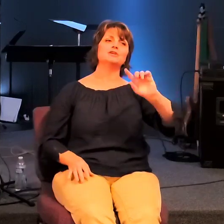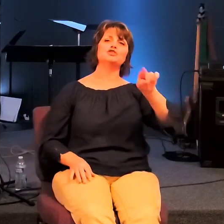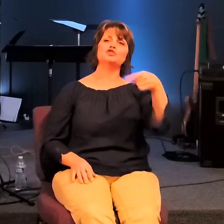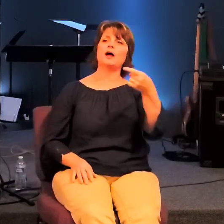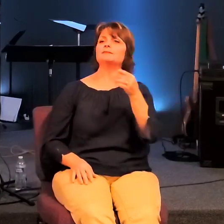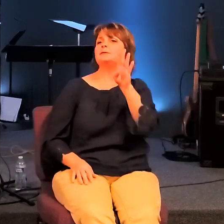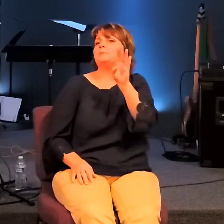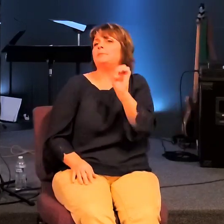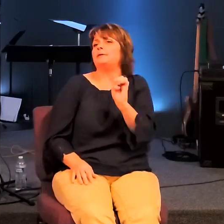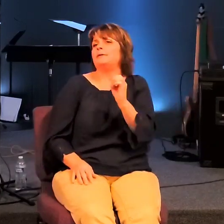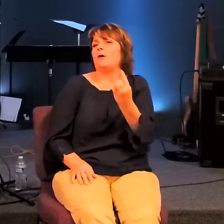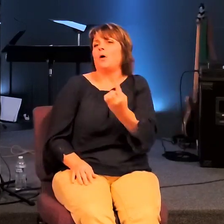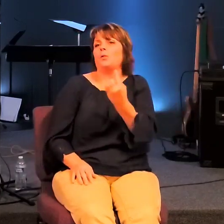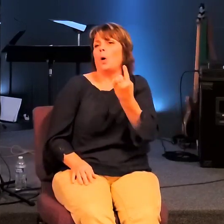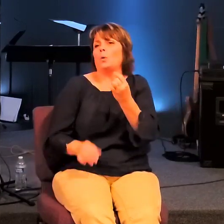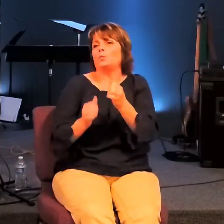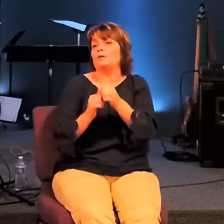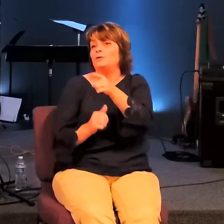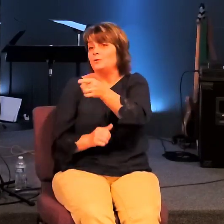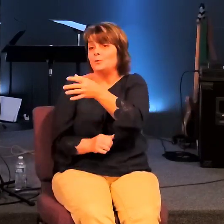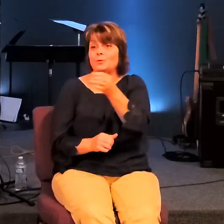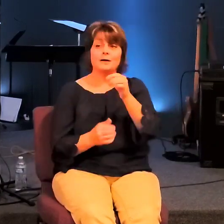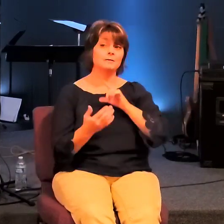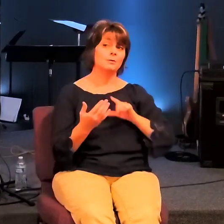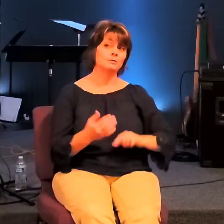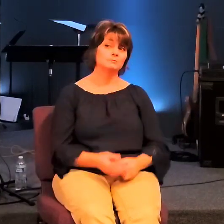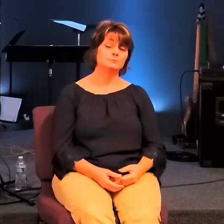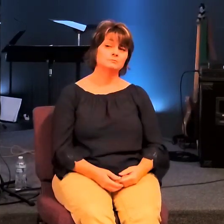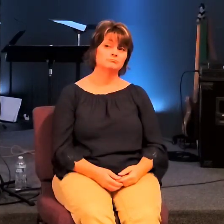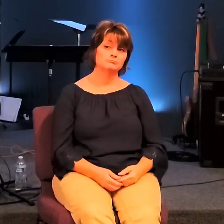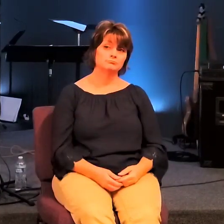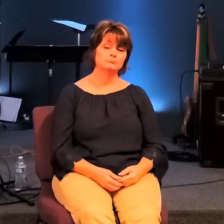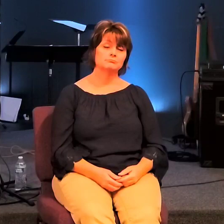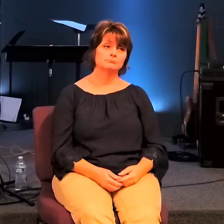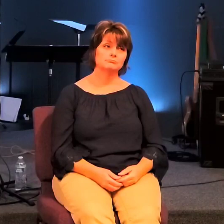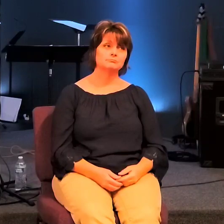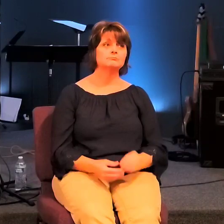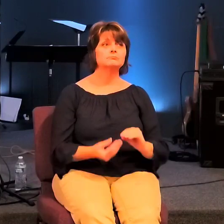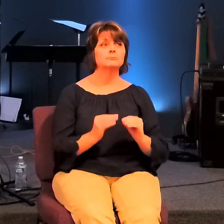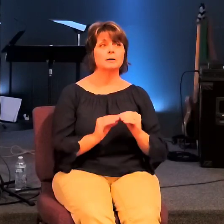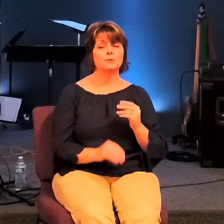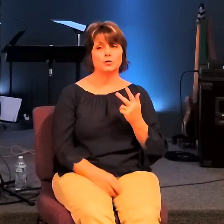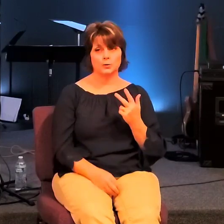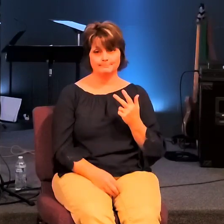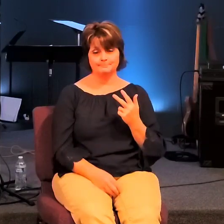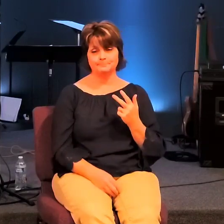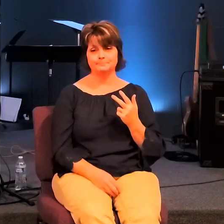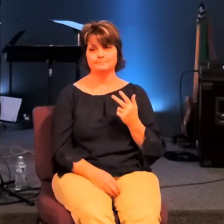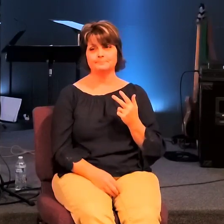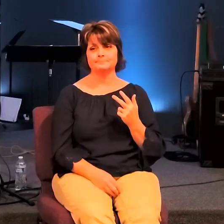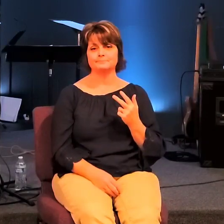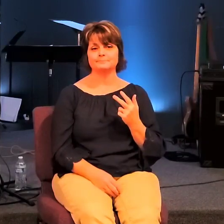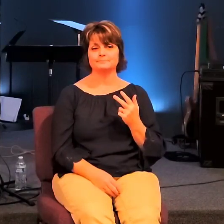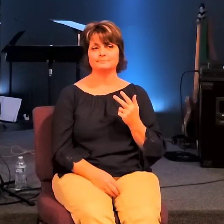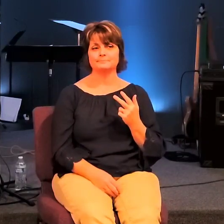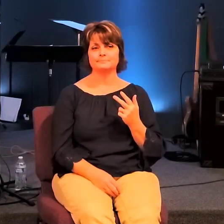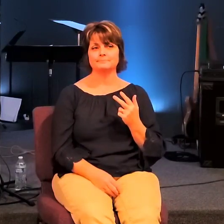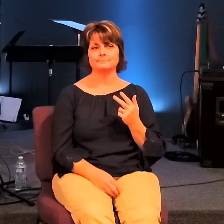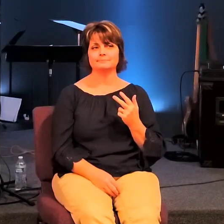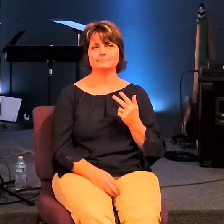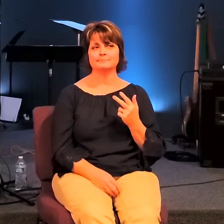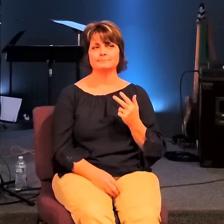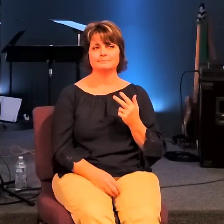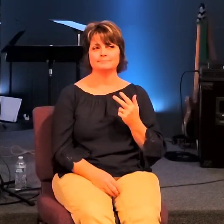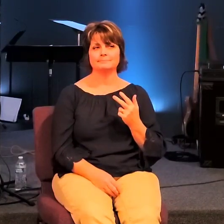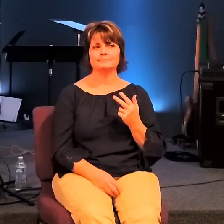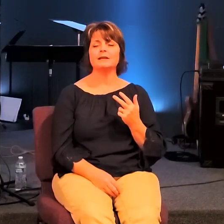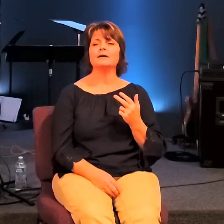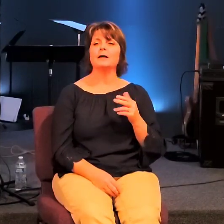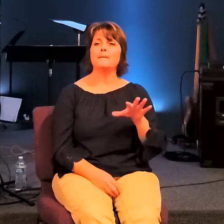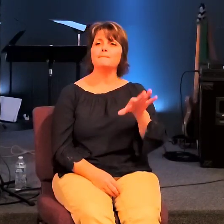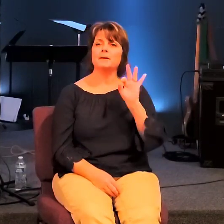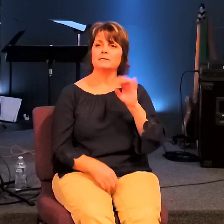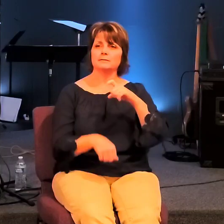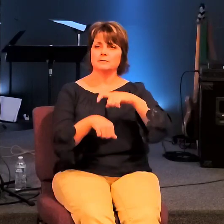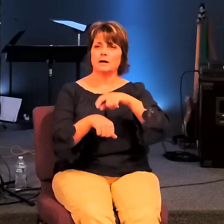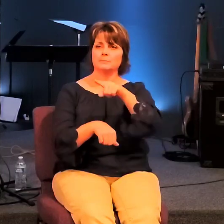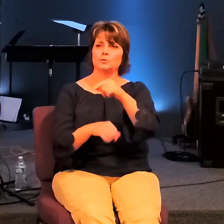for a few minutes with you and the Lord number three make times to limit your words and Foster